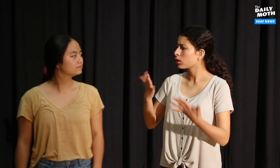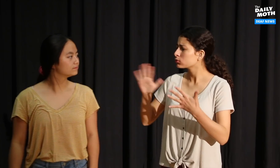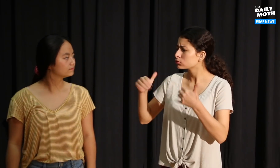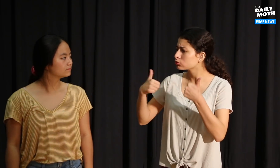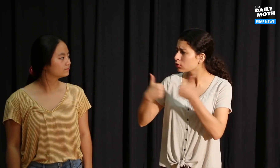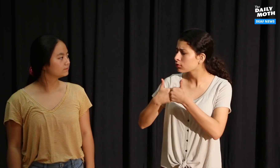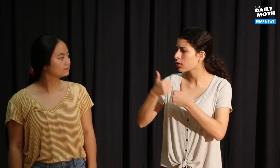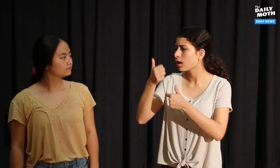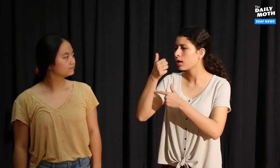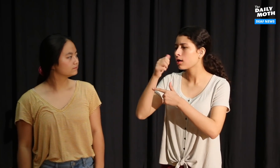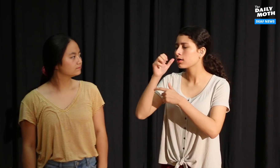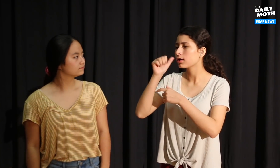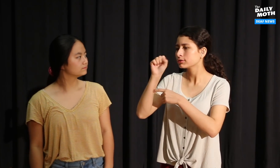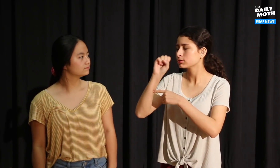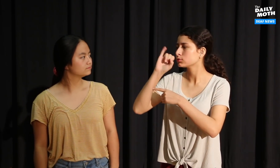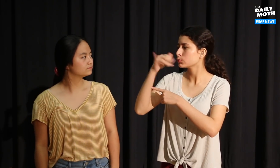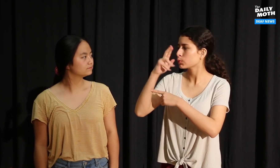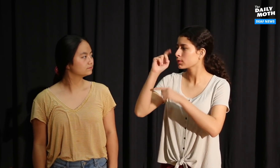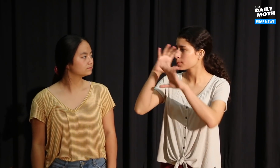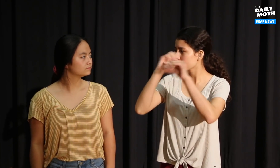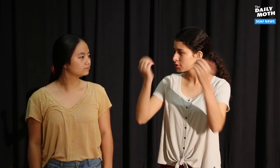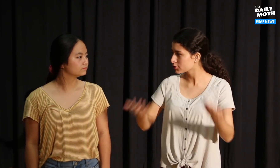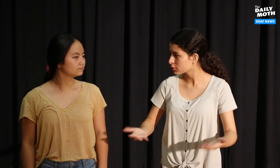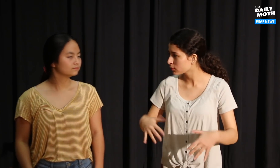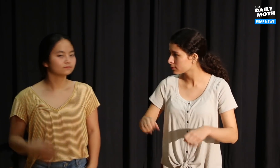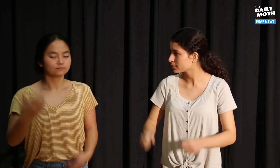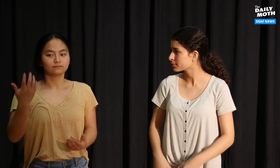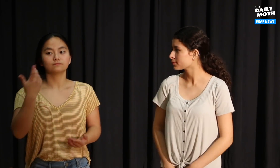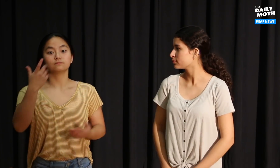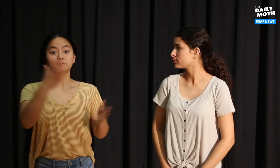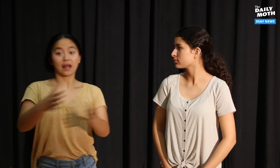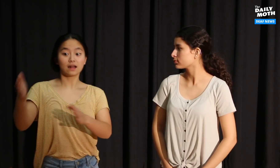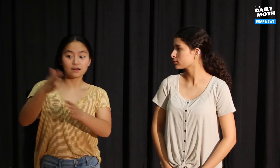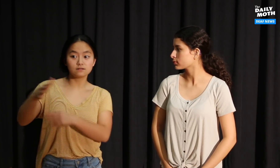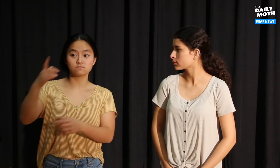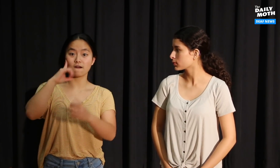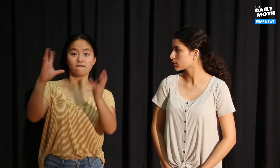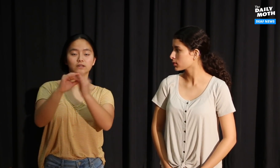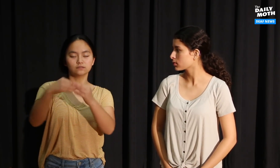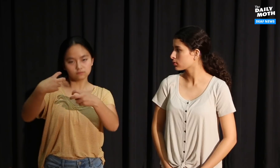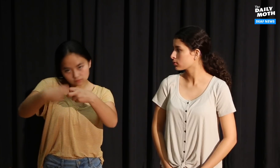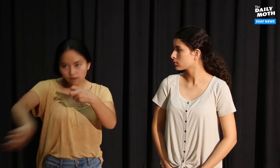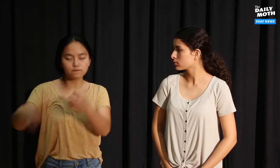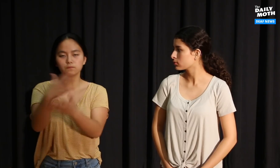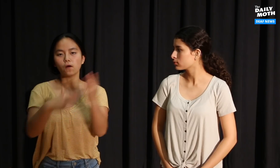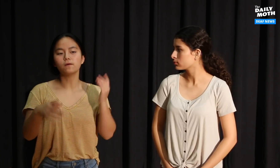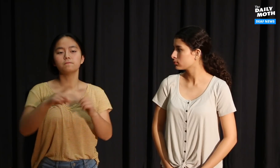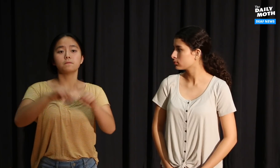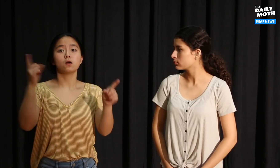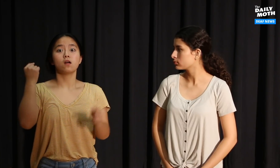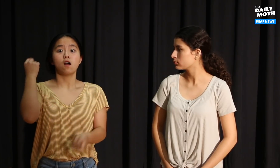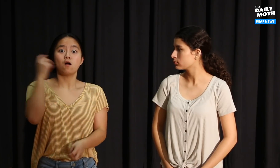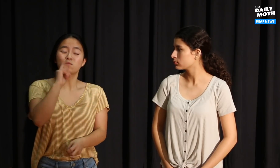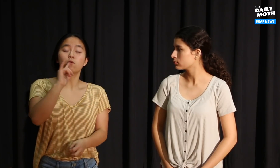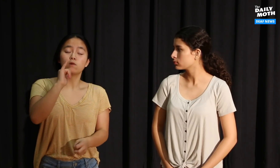What are your challenges as the Jr. NAD president here? Planning for a conference is a real tough part, but last year,